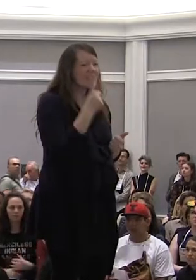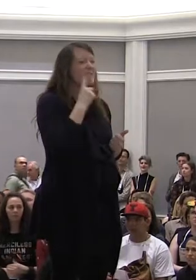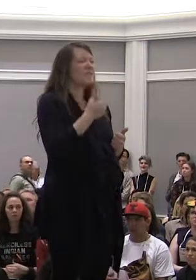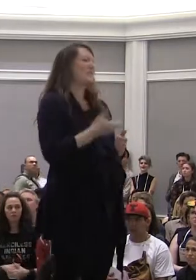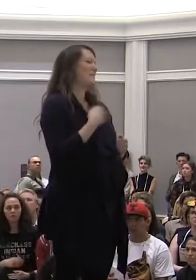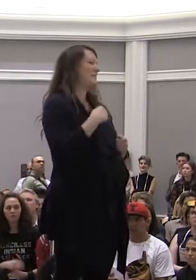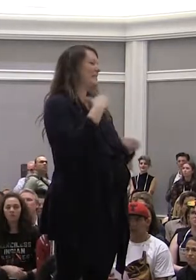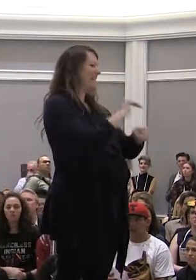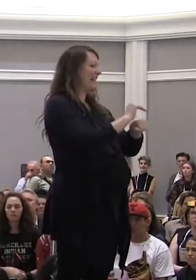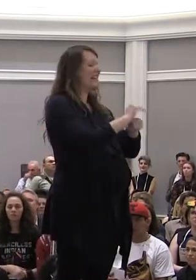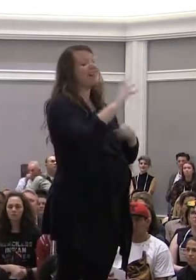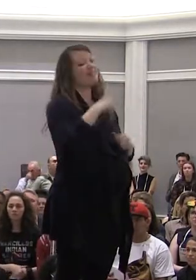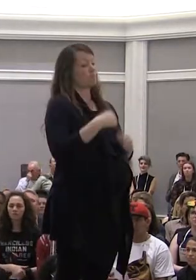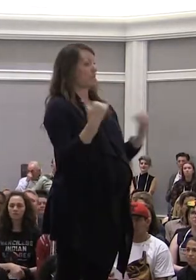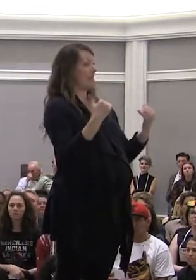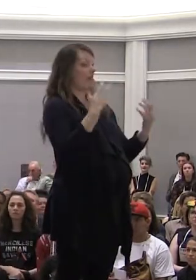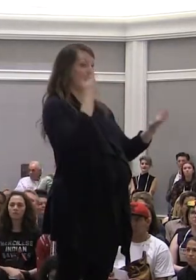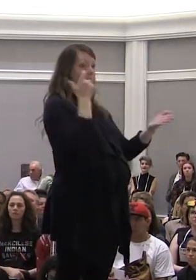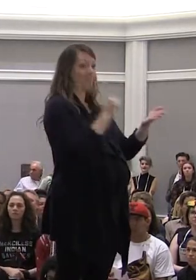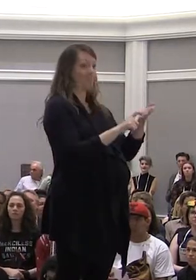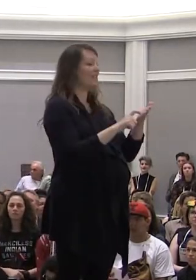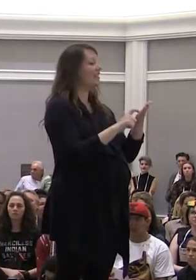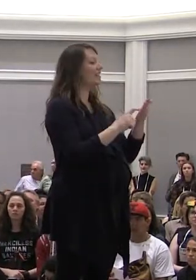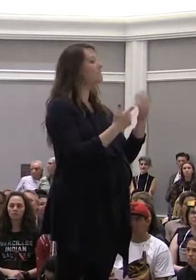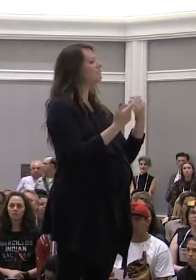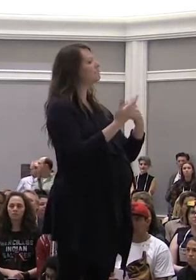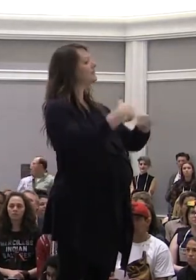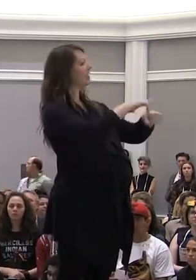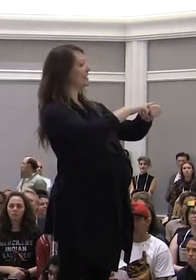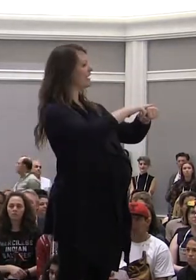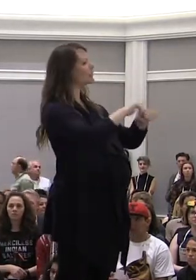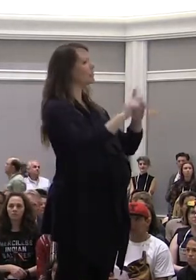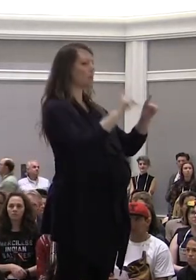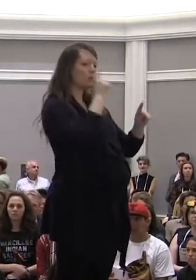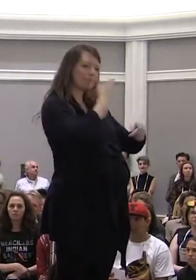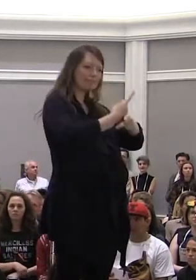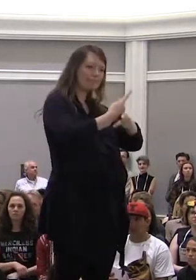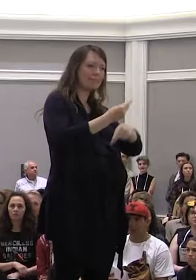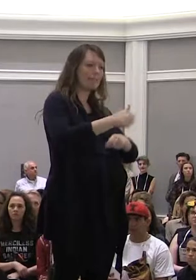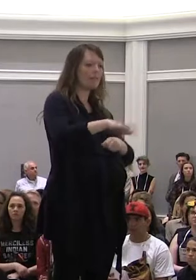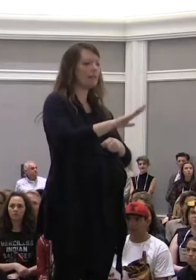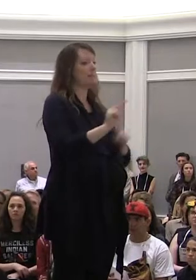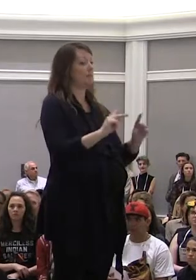At this time we just like to recognize the natural caretakers of the land, the folks here in the great state of Oregon